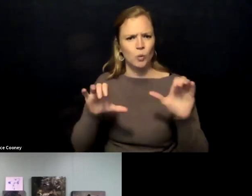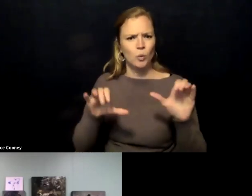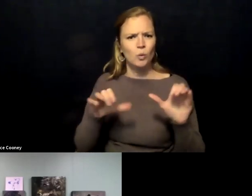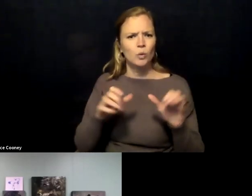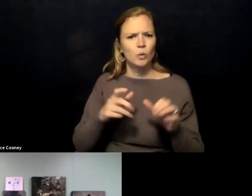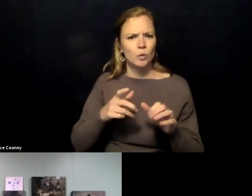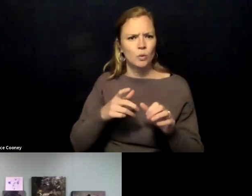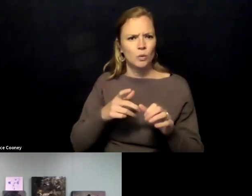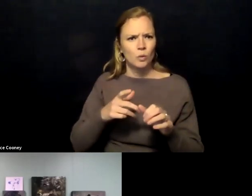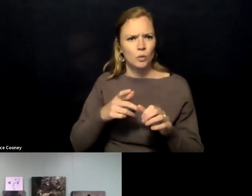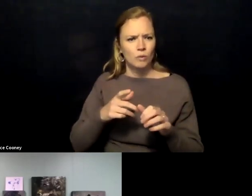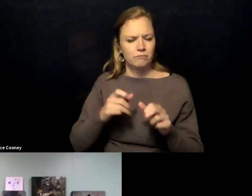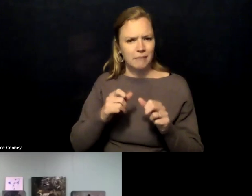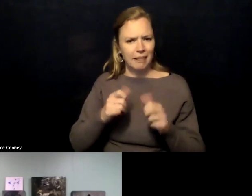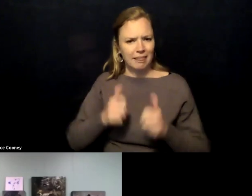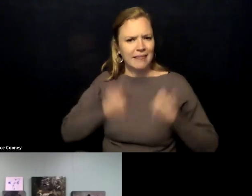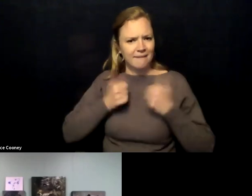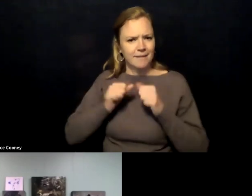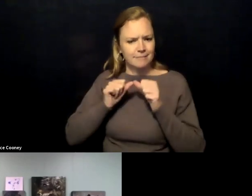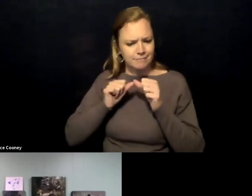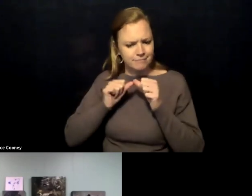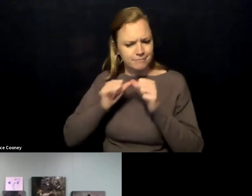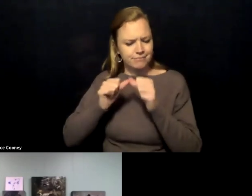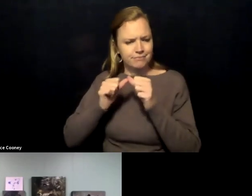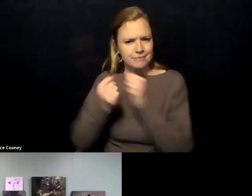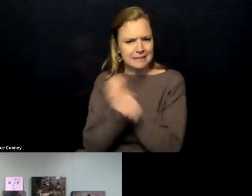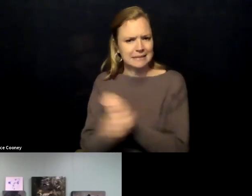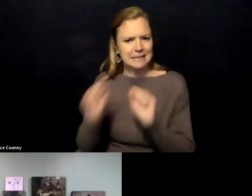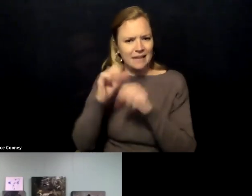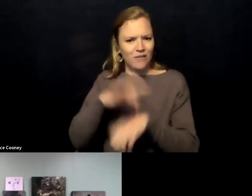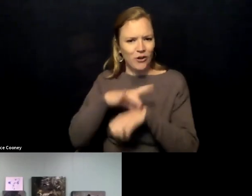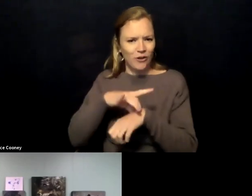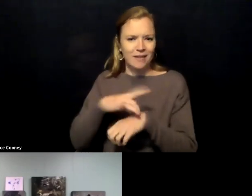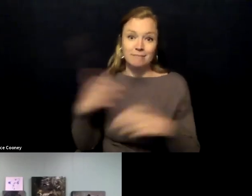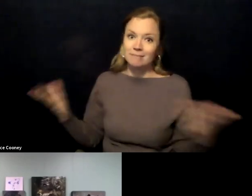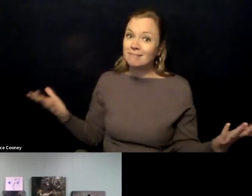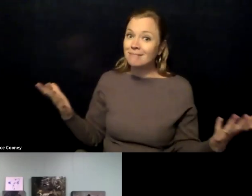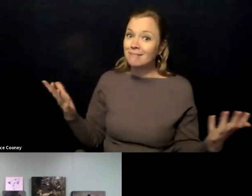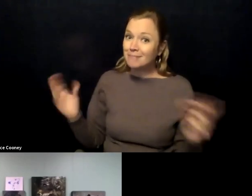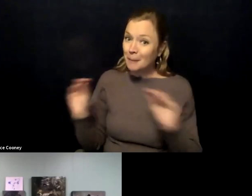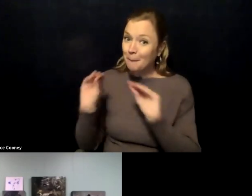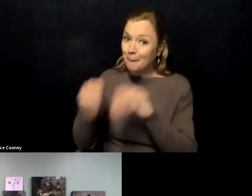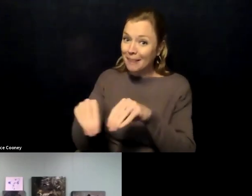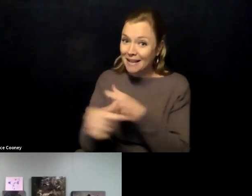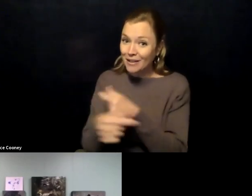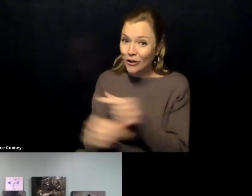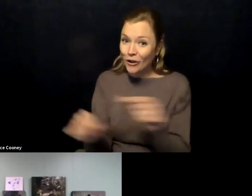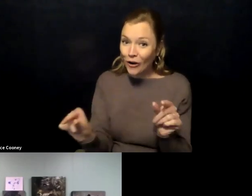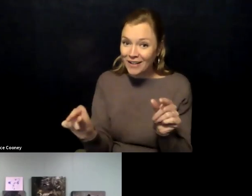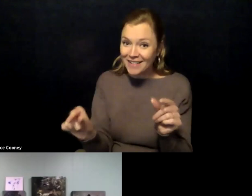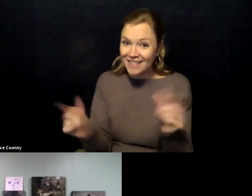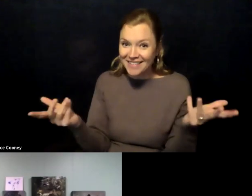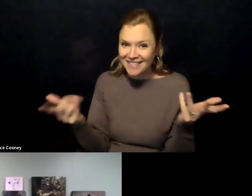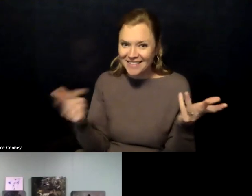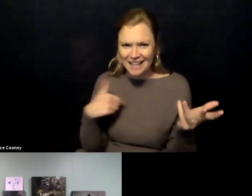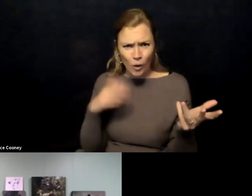[Tina] Well I mean, of course you know I have to say plant a garden, right! I think I'd be fired if I didn't